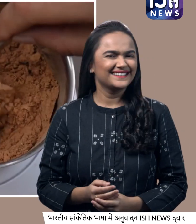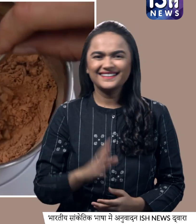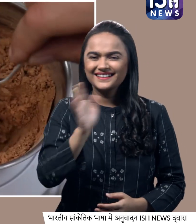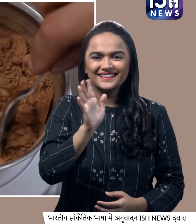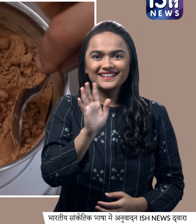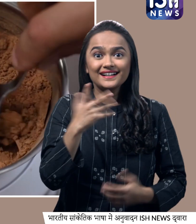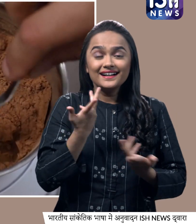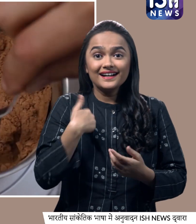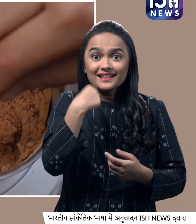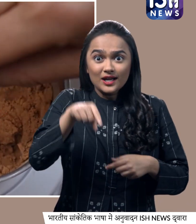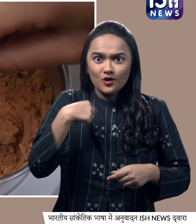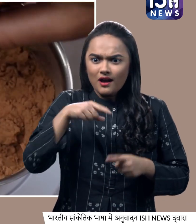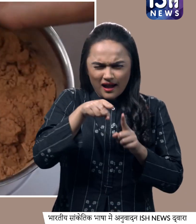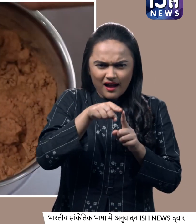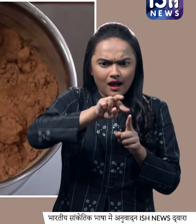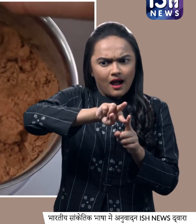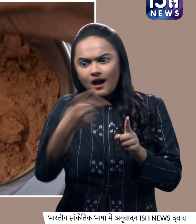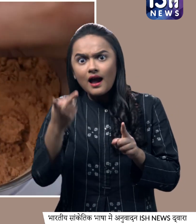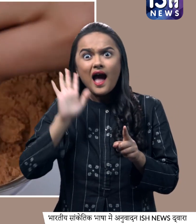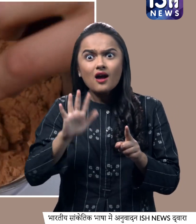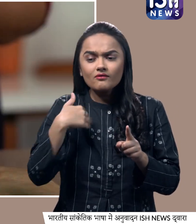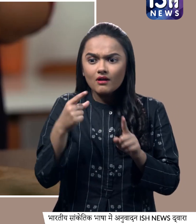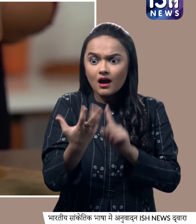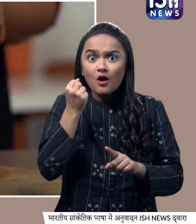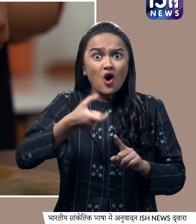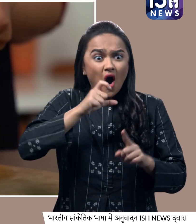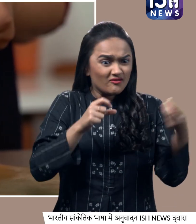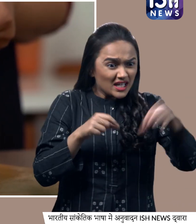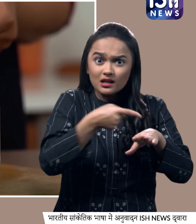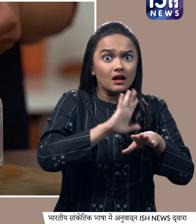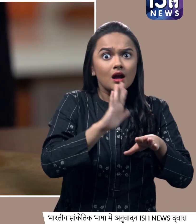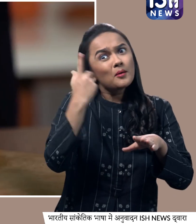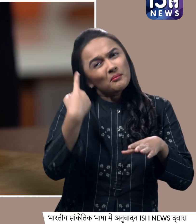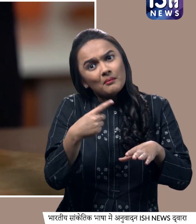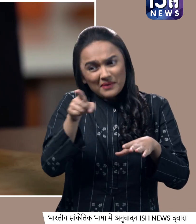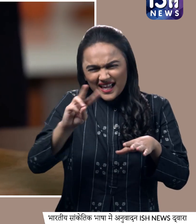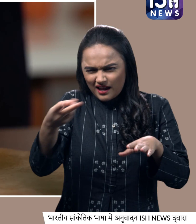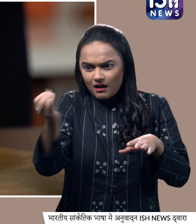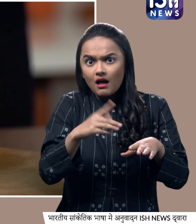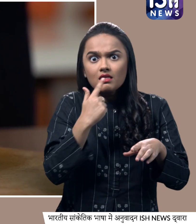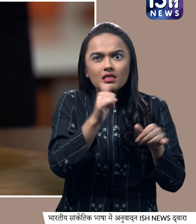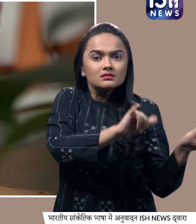Because we have cracked one ingredient that gives us the exact taste of coffee without having any coffee in it